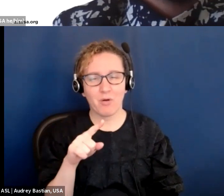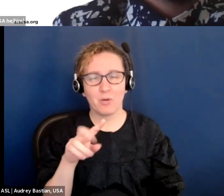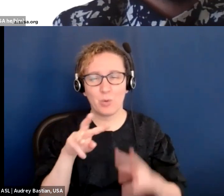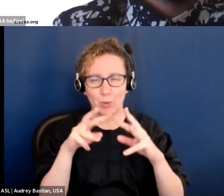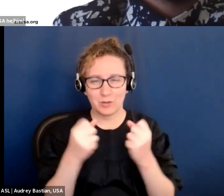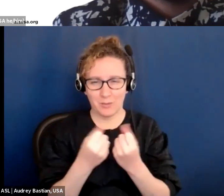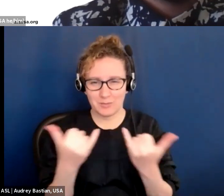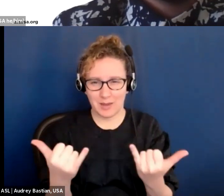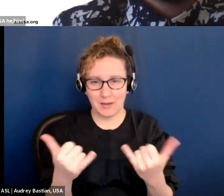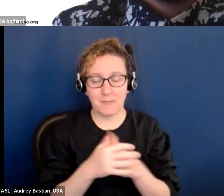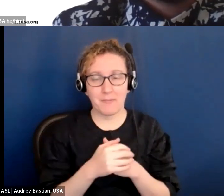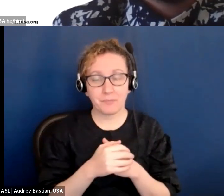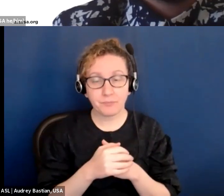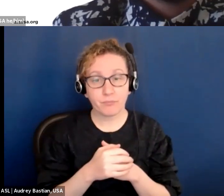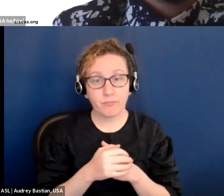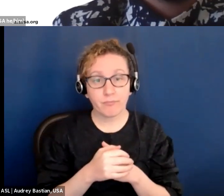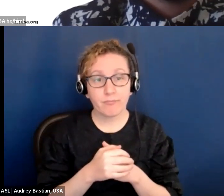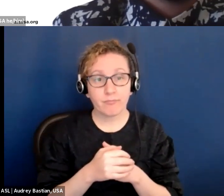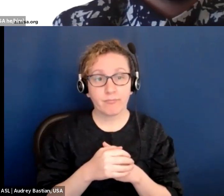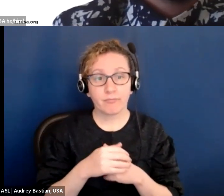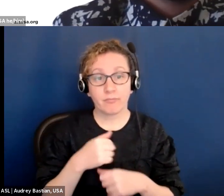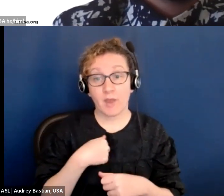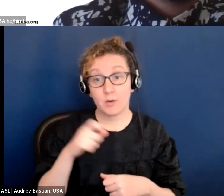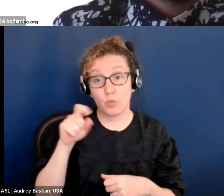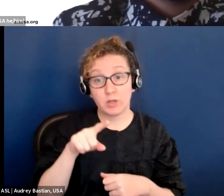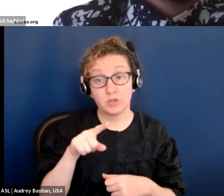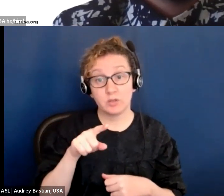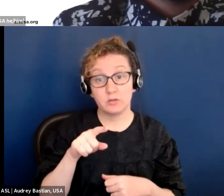today. I had a question as I am also a sign